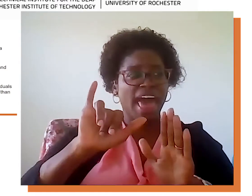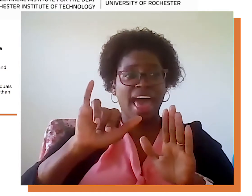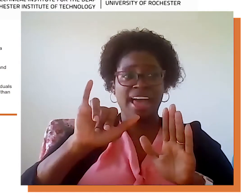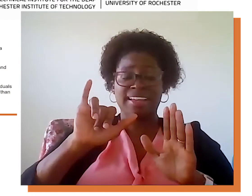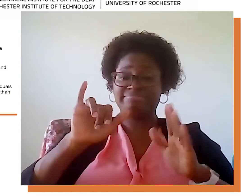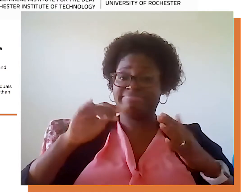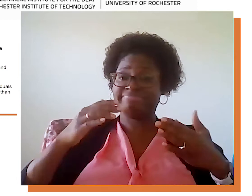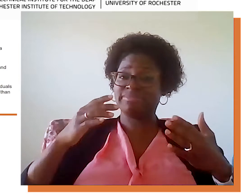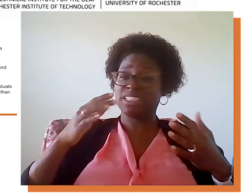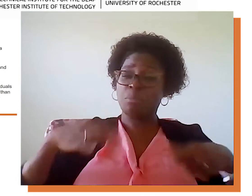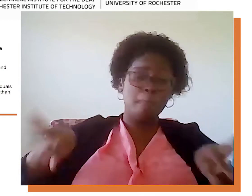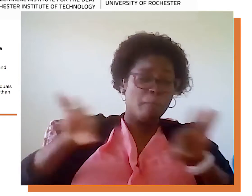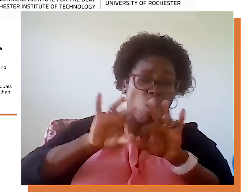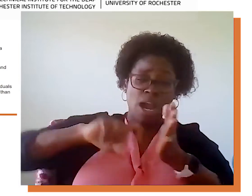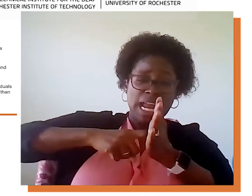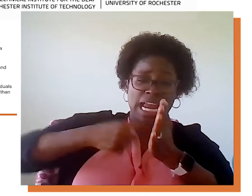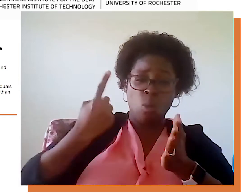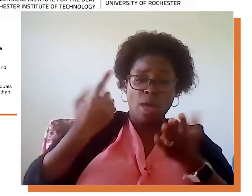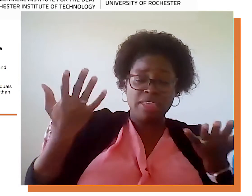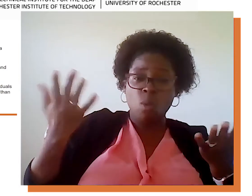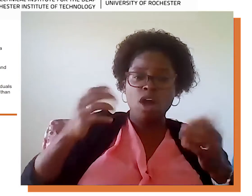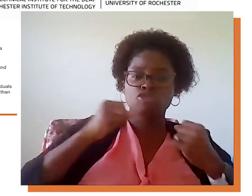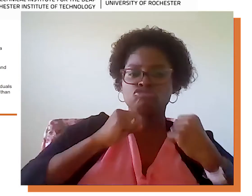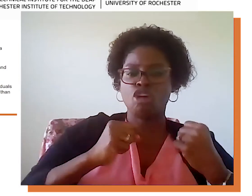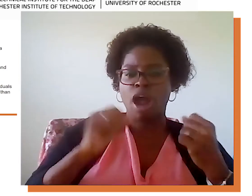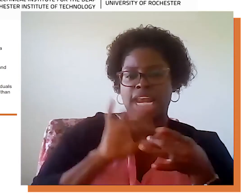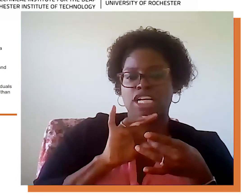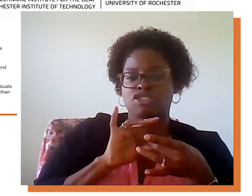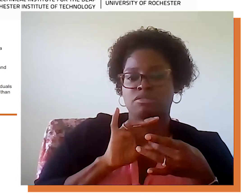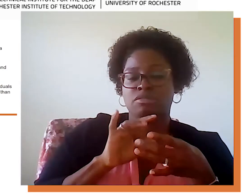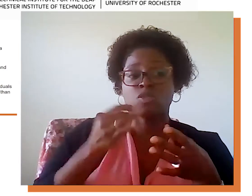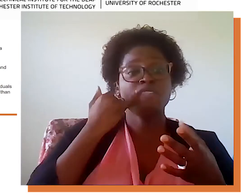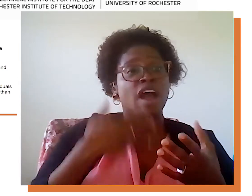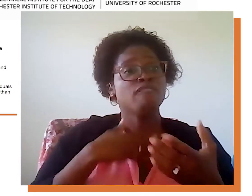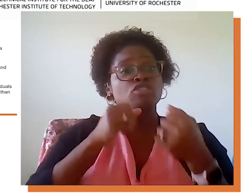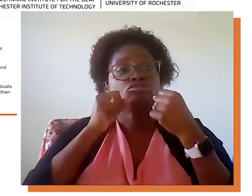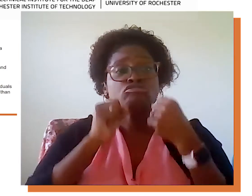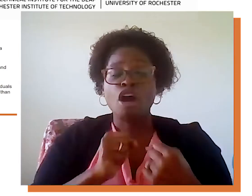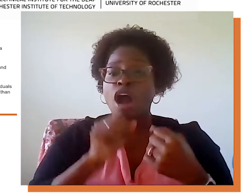is that results show that the most important thing is having a strong connection.